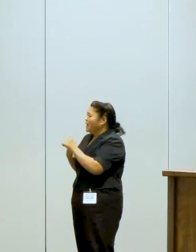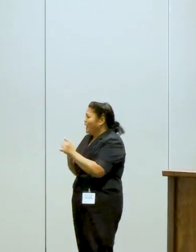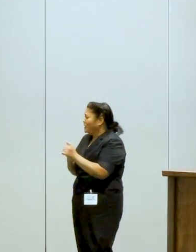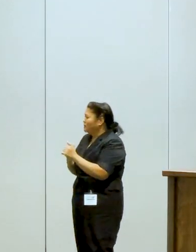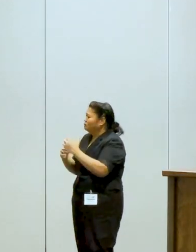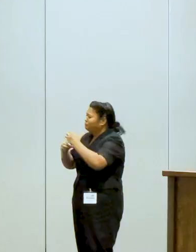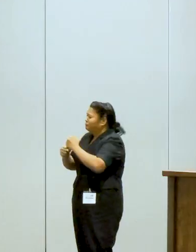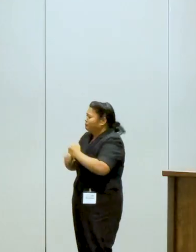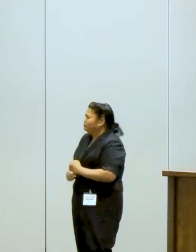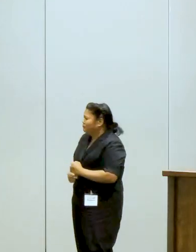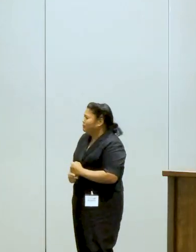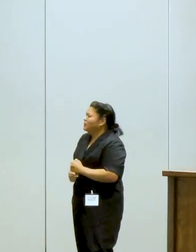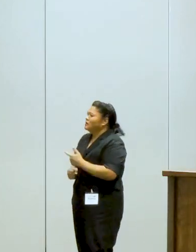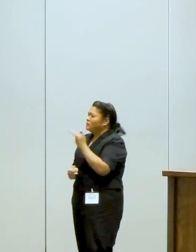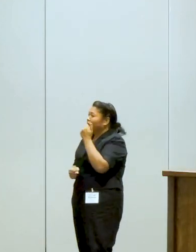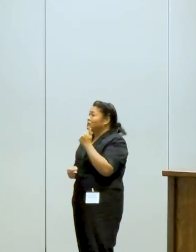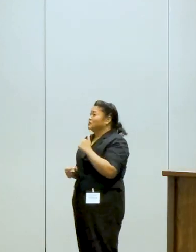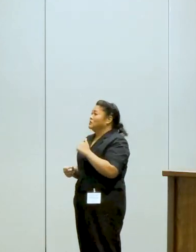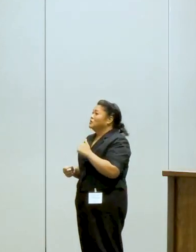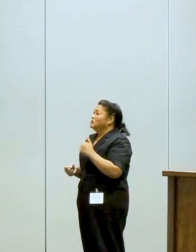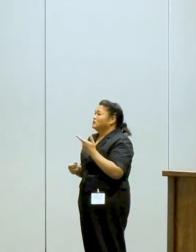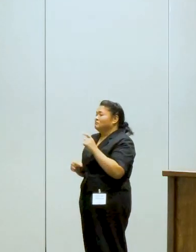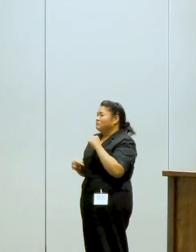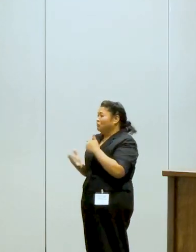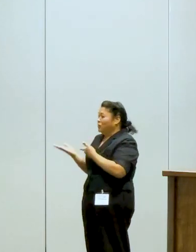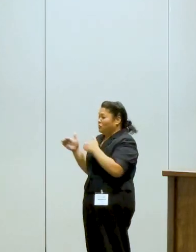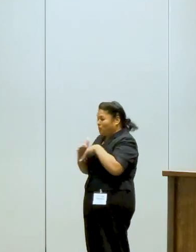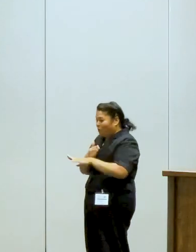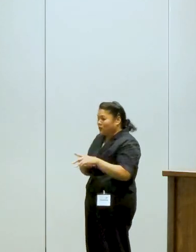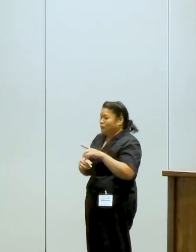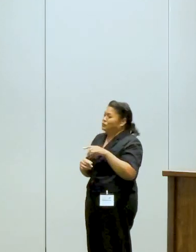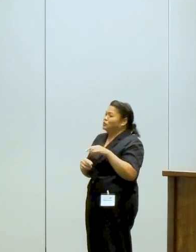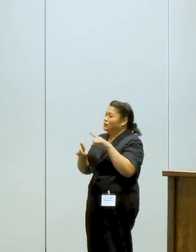whatever form of chat GPT with you when you take that test in